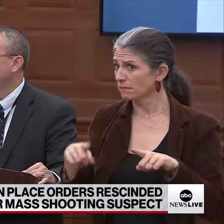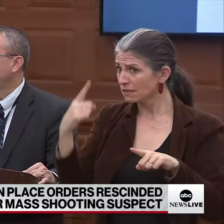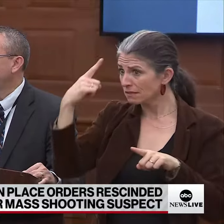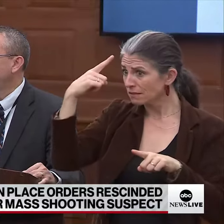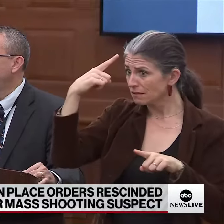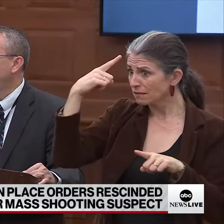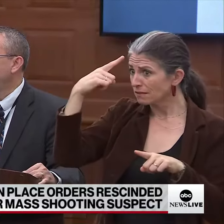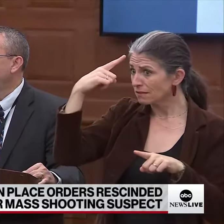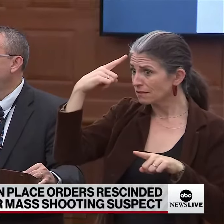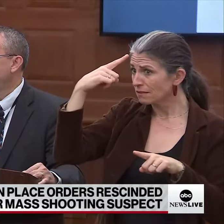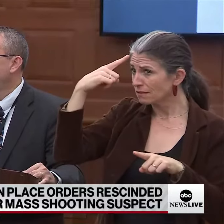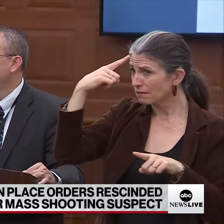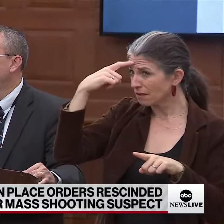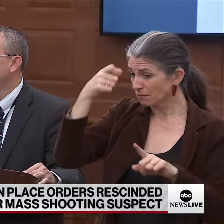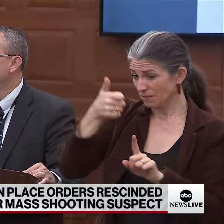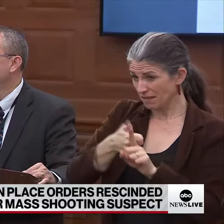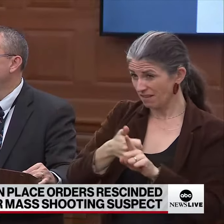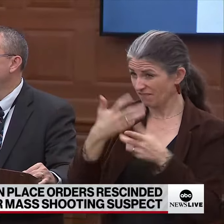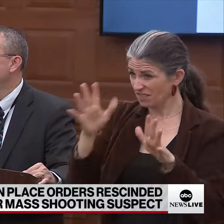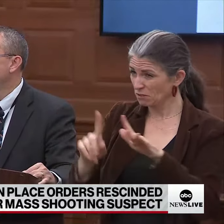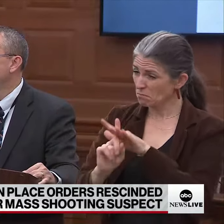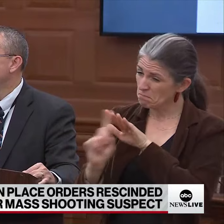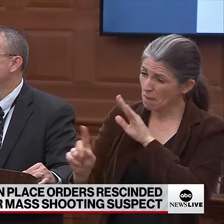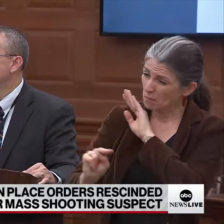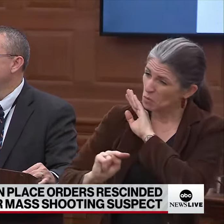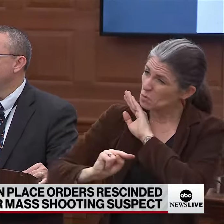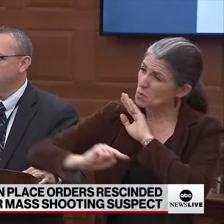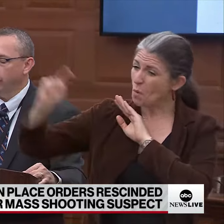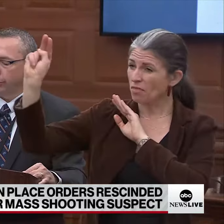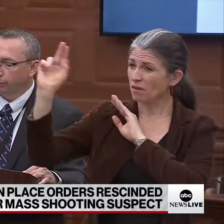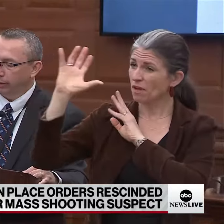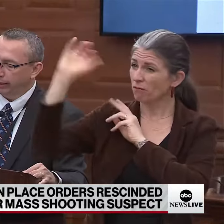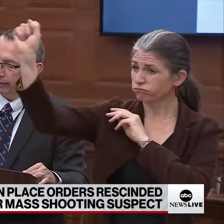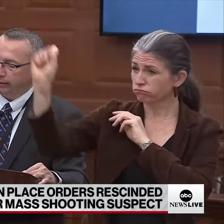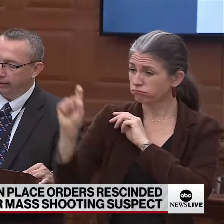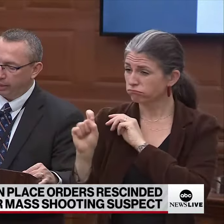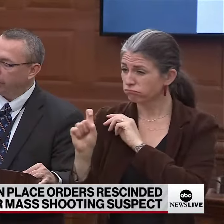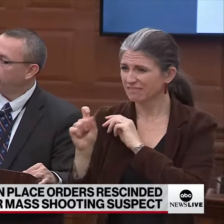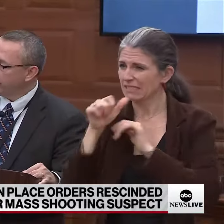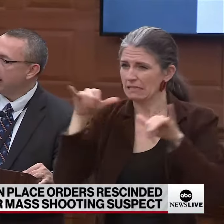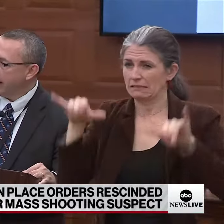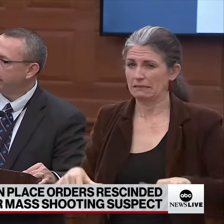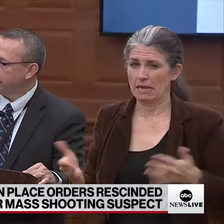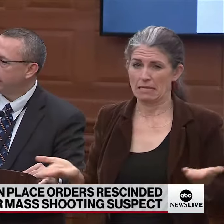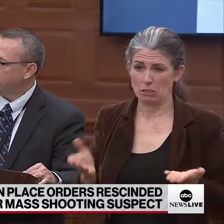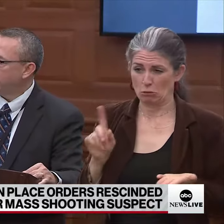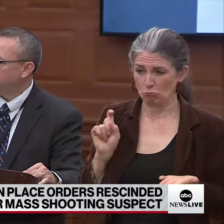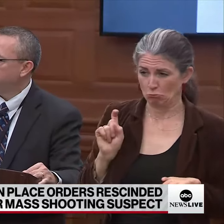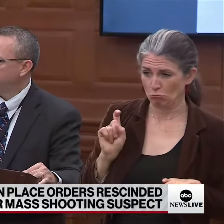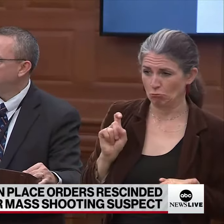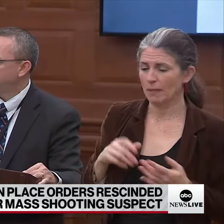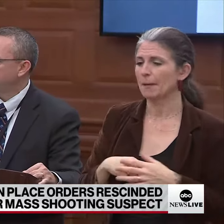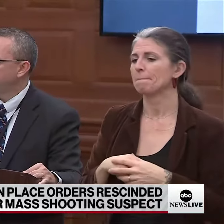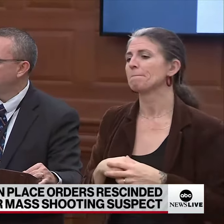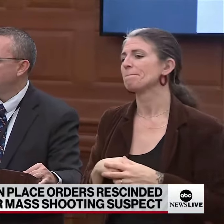SURROUNDING COMMUNITIES, YOU TALKED ABOUT THE WEAPONS GOING ON FURTHER AFIELD. YOU KNOW THE SUSPICION THAT HE